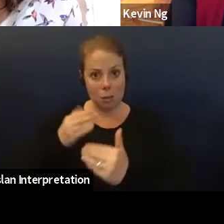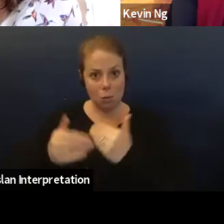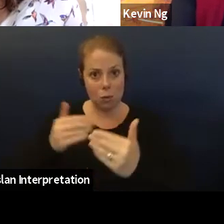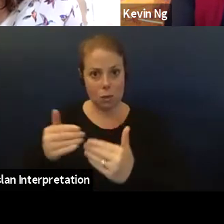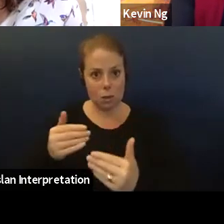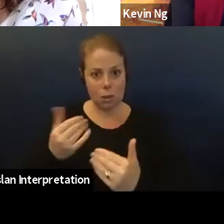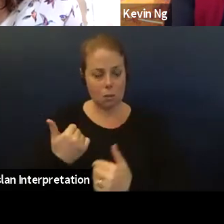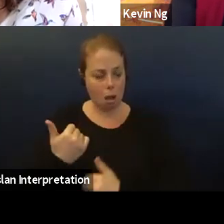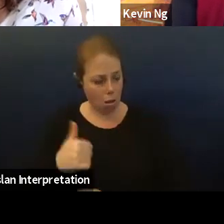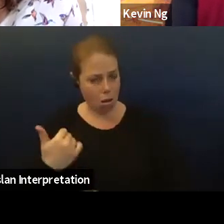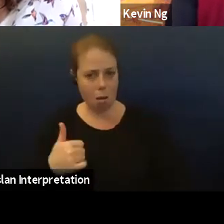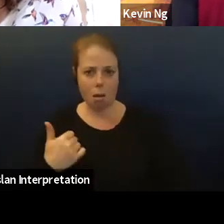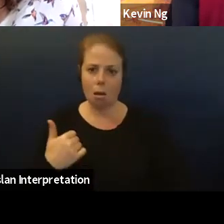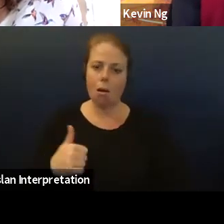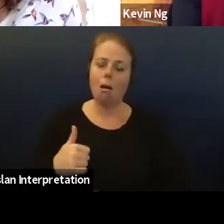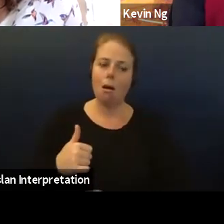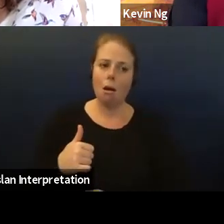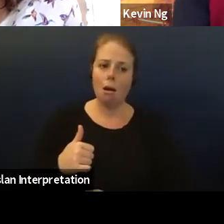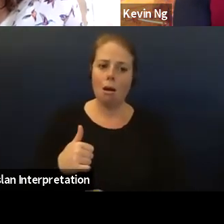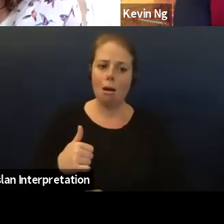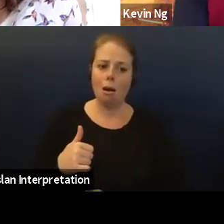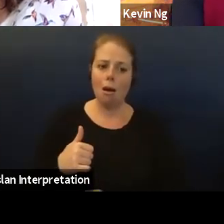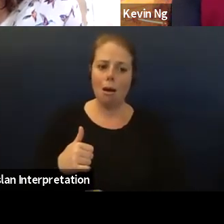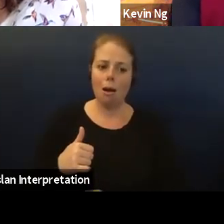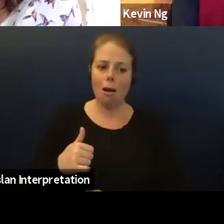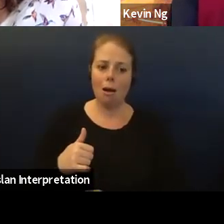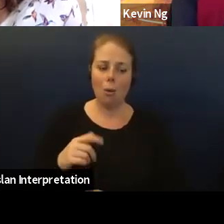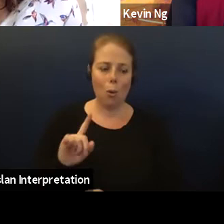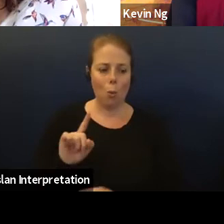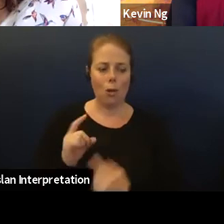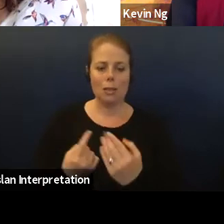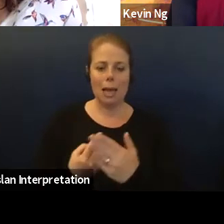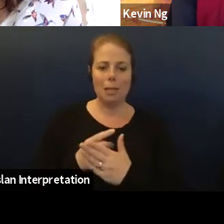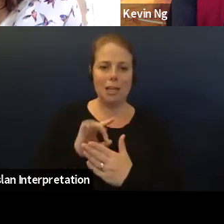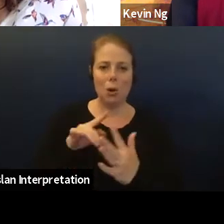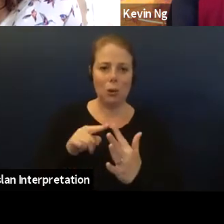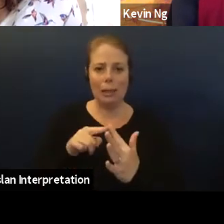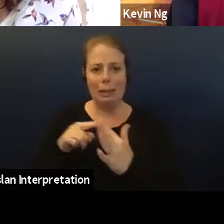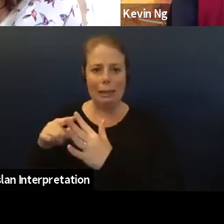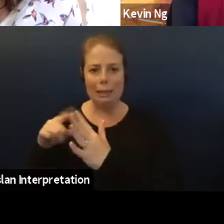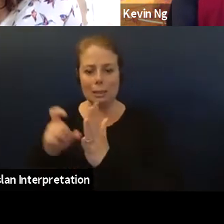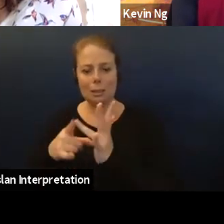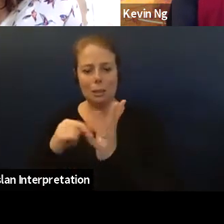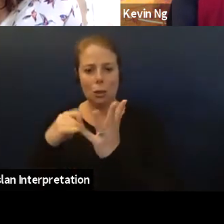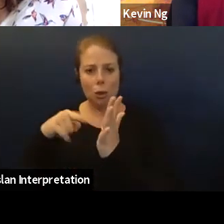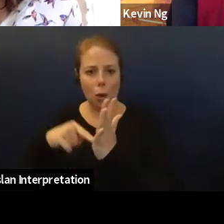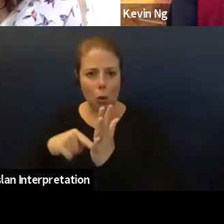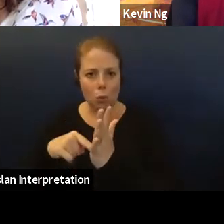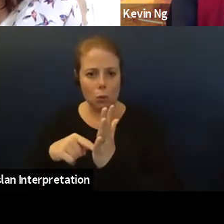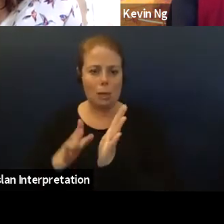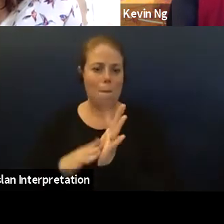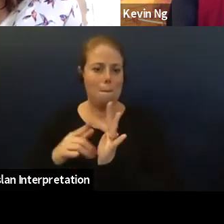are outside of East Coast metro centric arts and in a way that like, by going through this